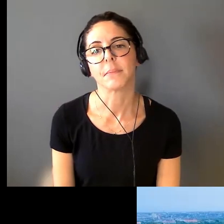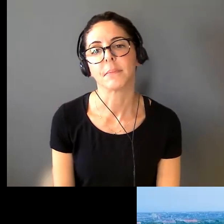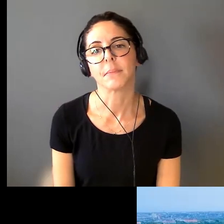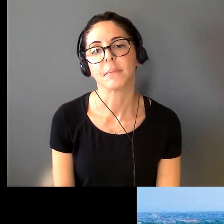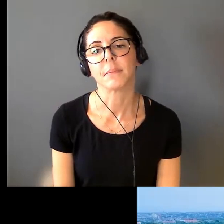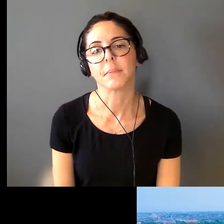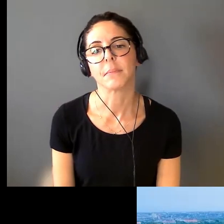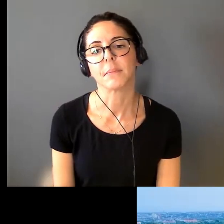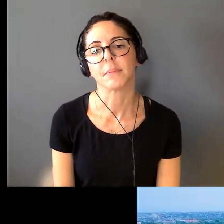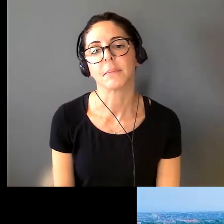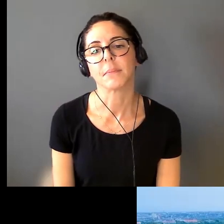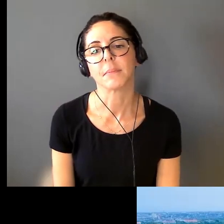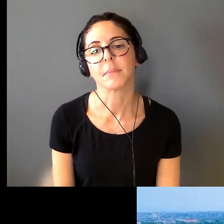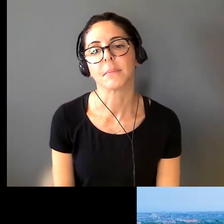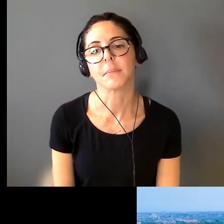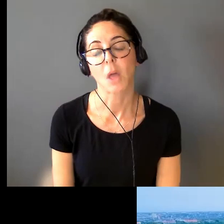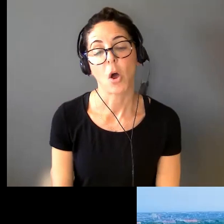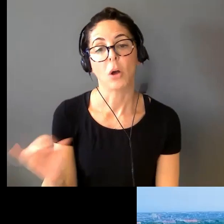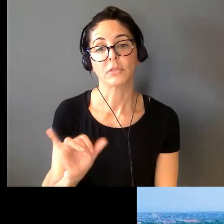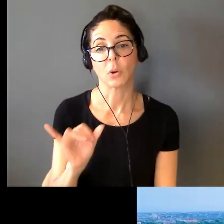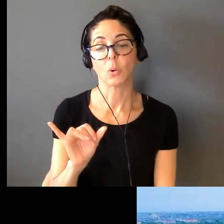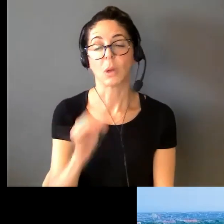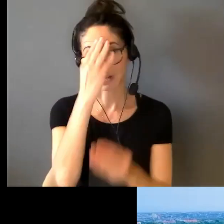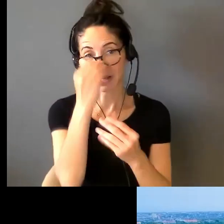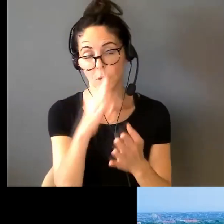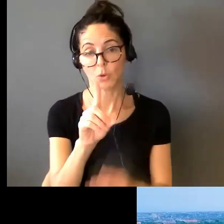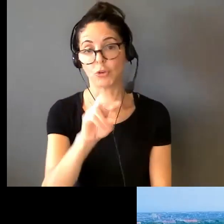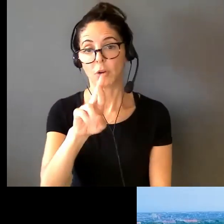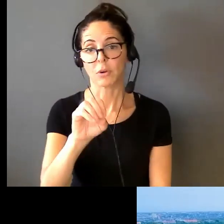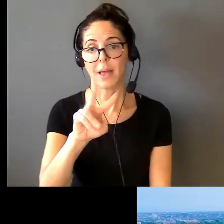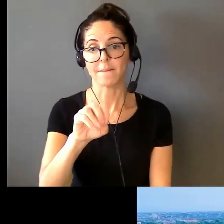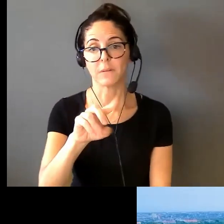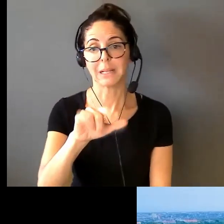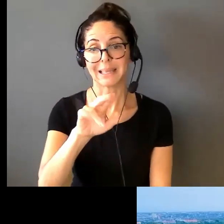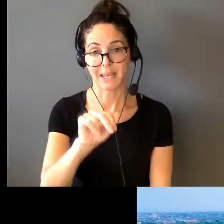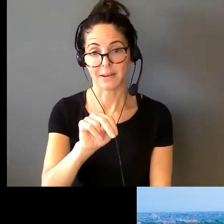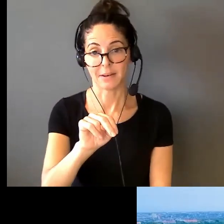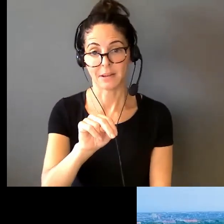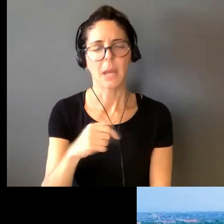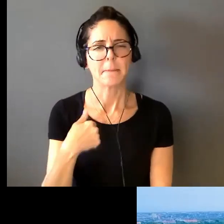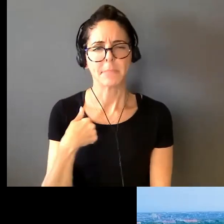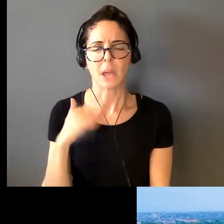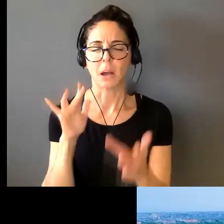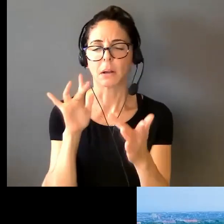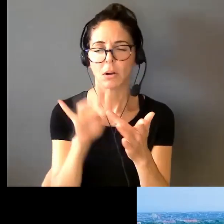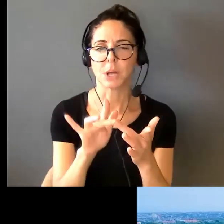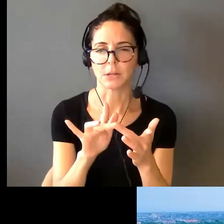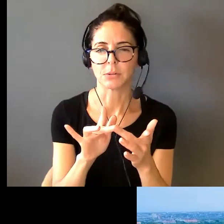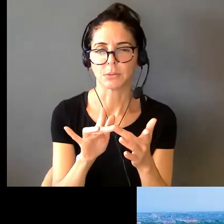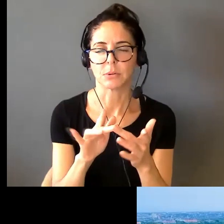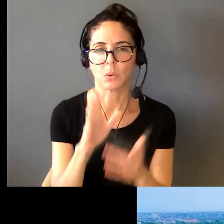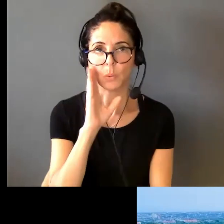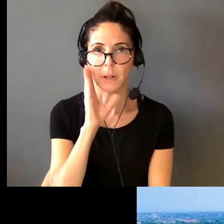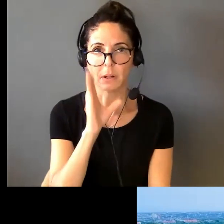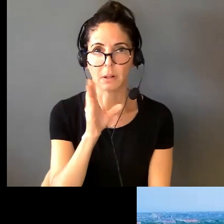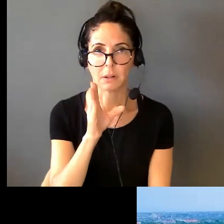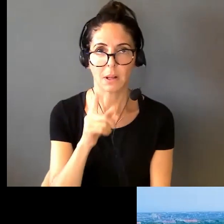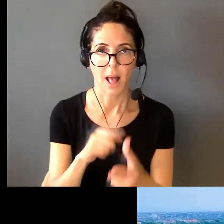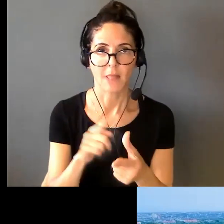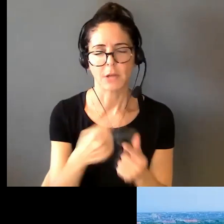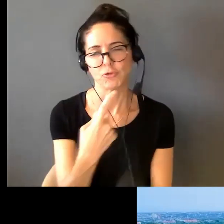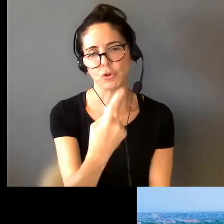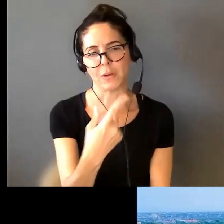Doctor Evelyn that I will contact her, and then we will continue the discussion from